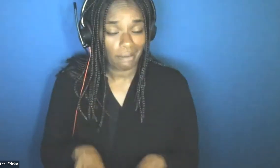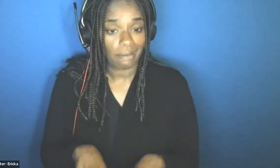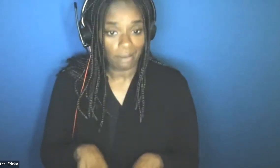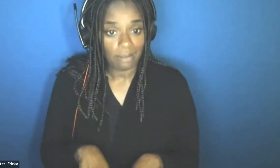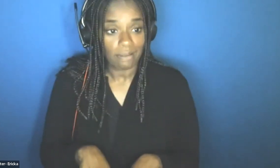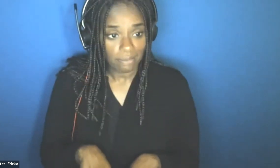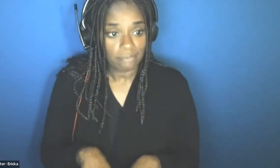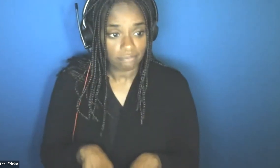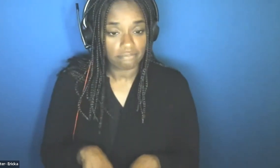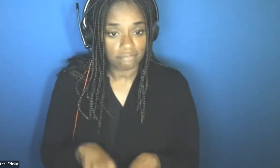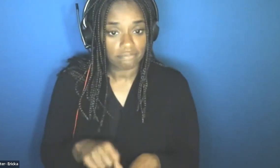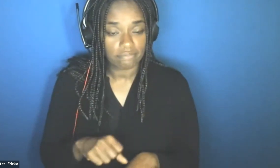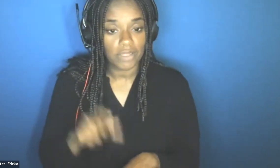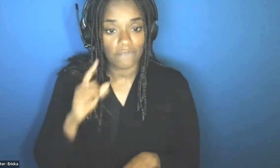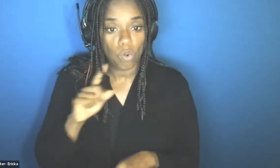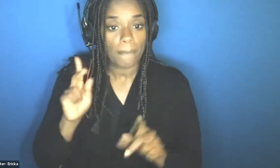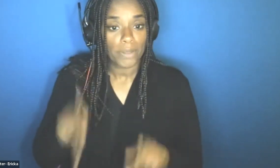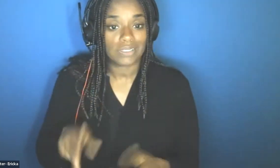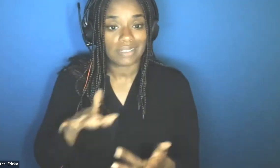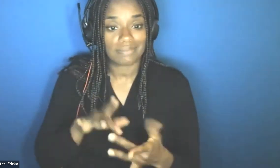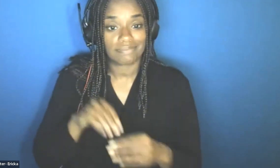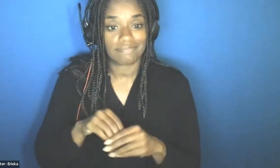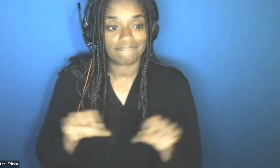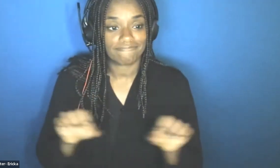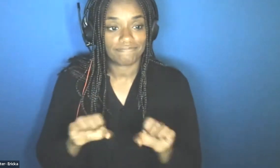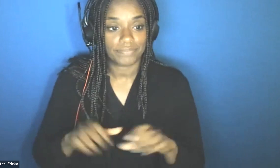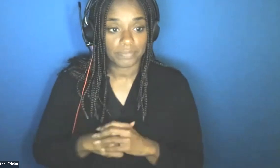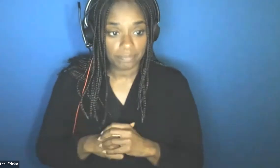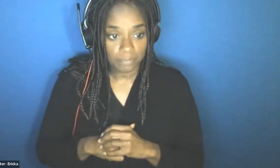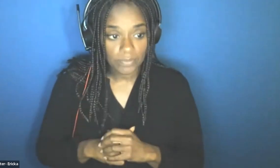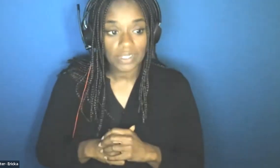Under stage 3, an employer can ask if you have been drinking or if you are currently using illegal drugs.